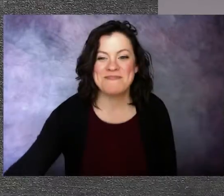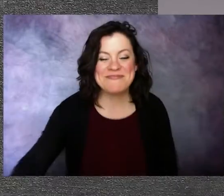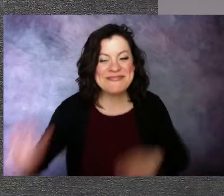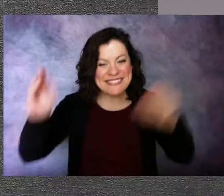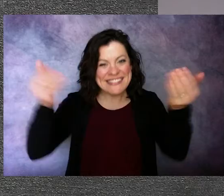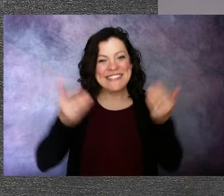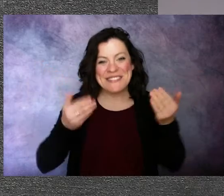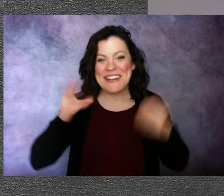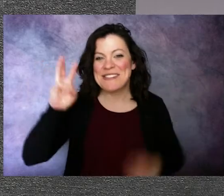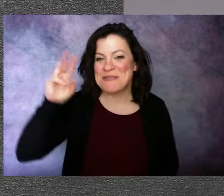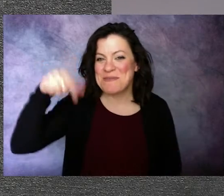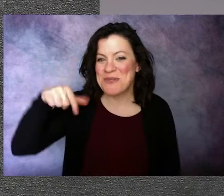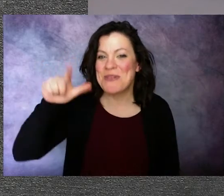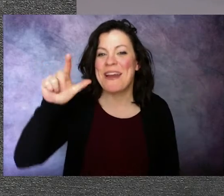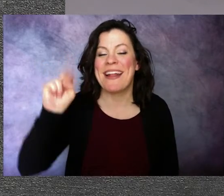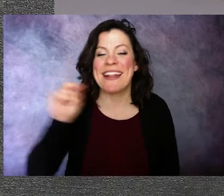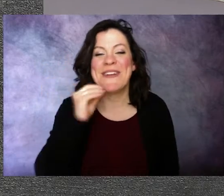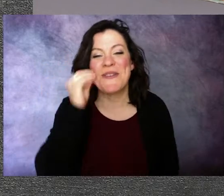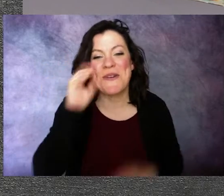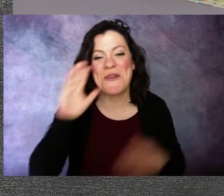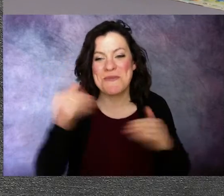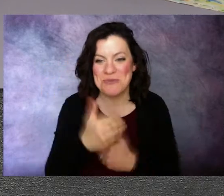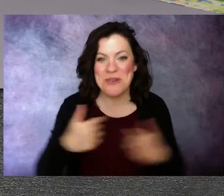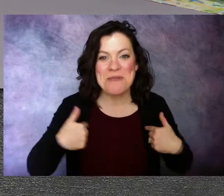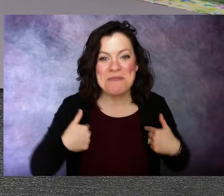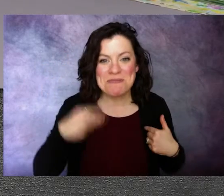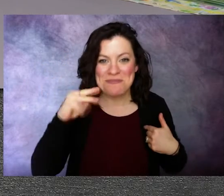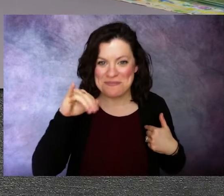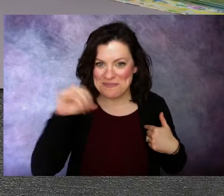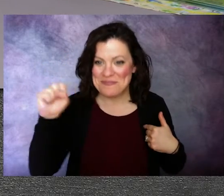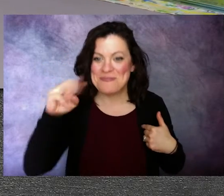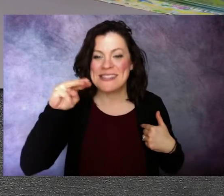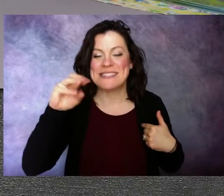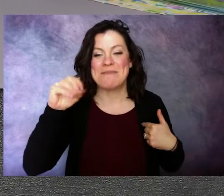Welcome to WQLN Homeroom. I'm miss Molly, and today we are gonna talk